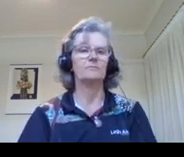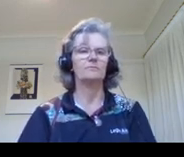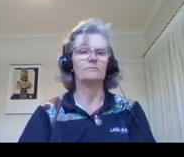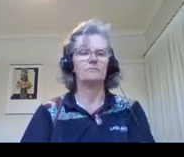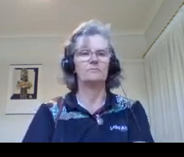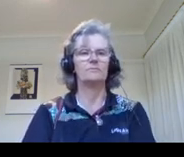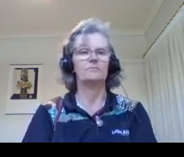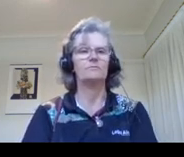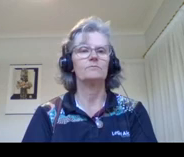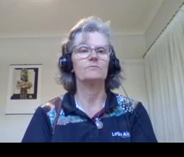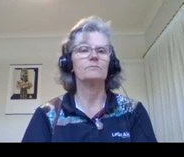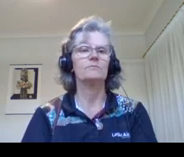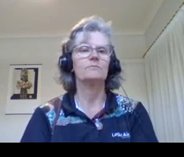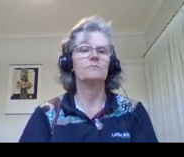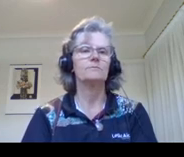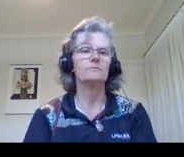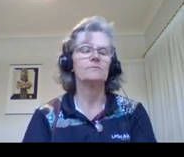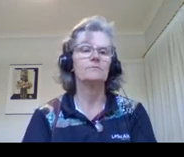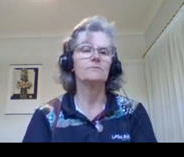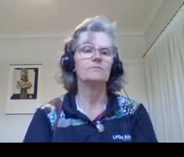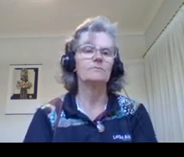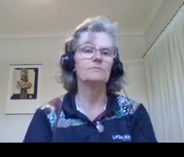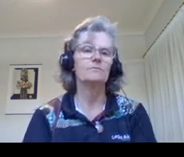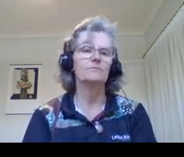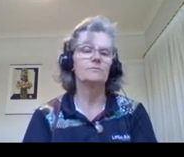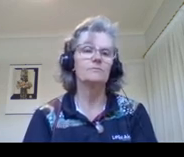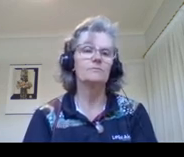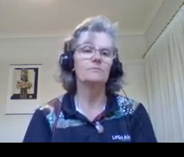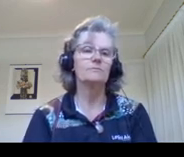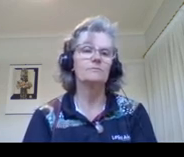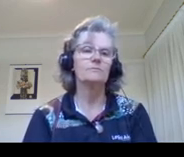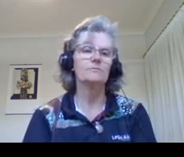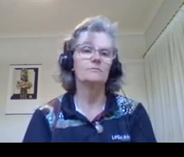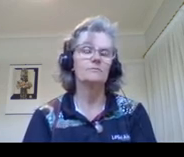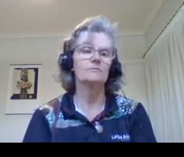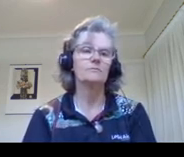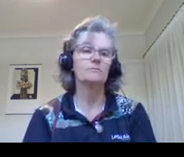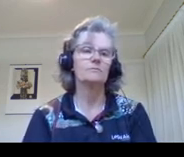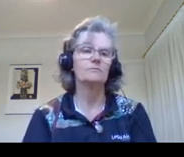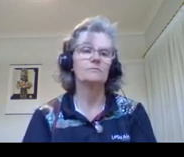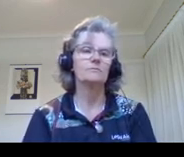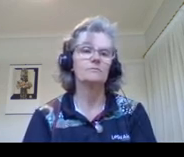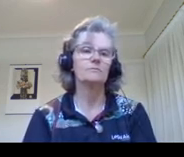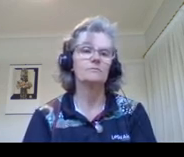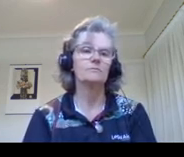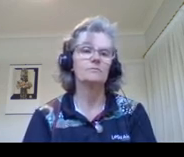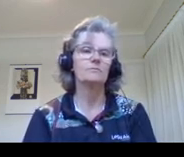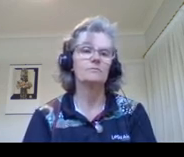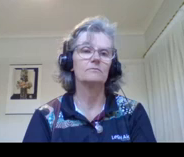look up the company directly so for example I would look up the postal services company I would